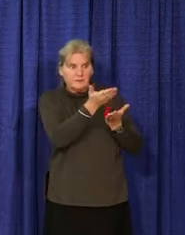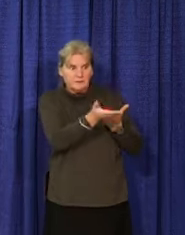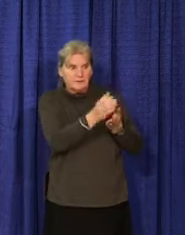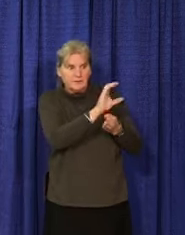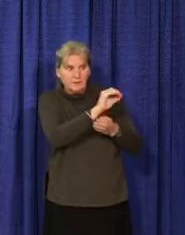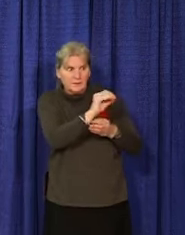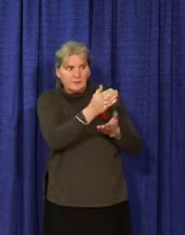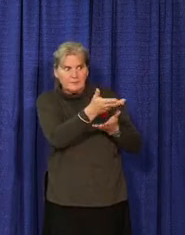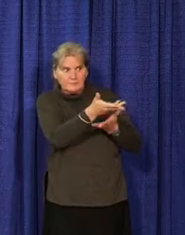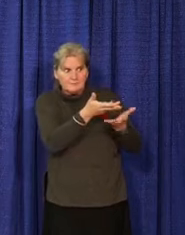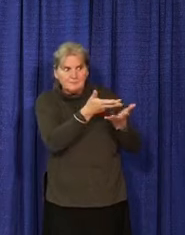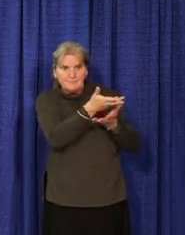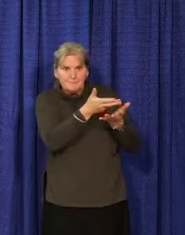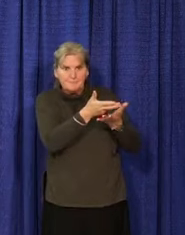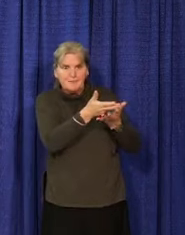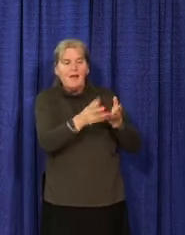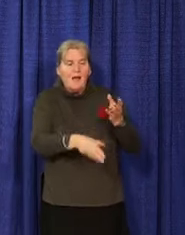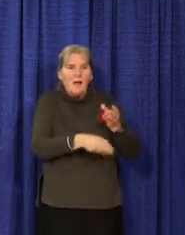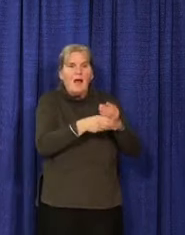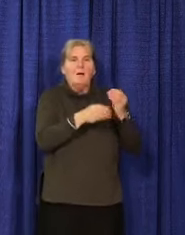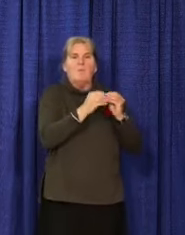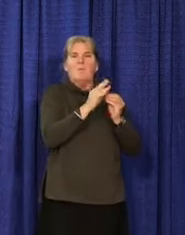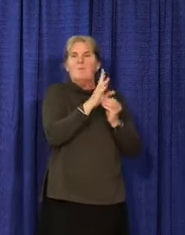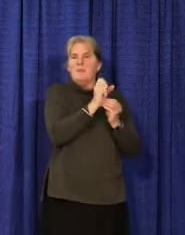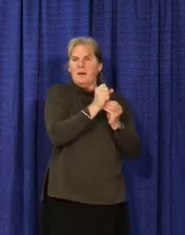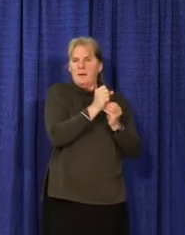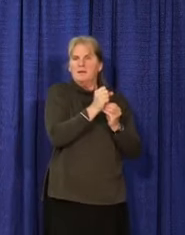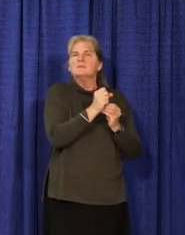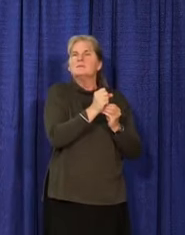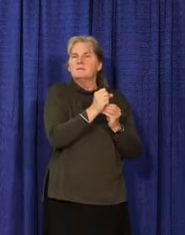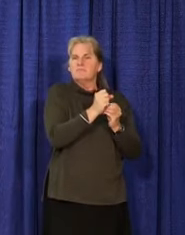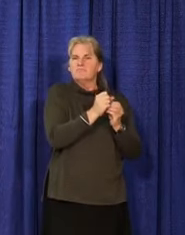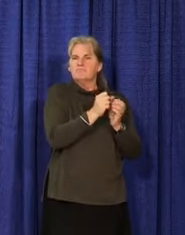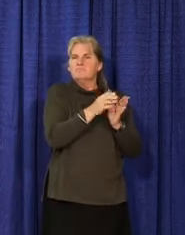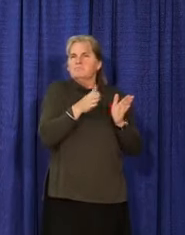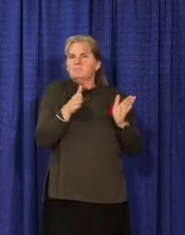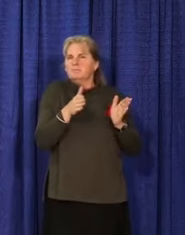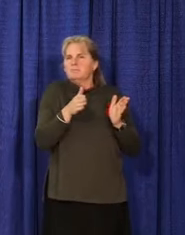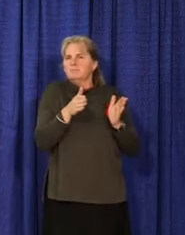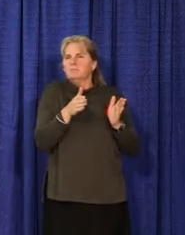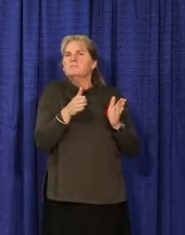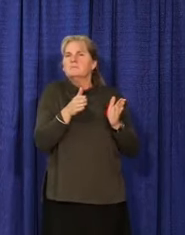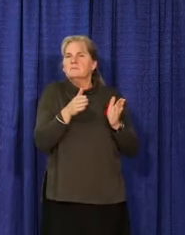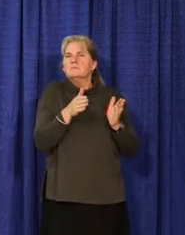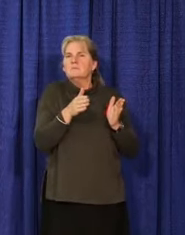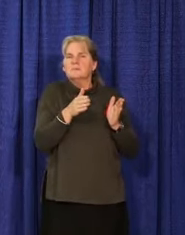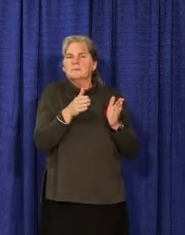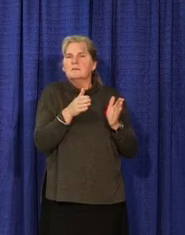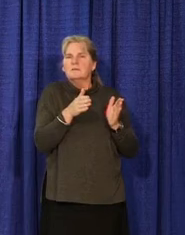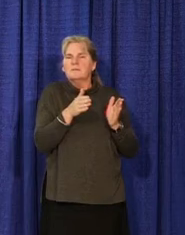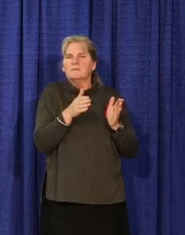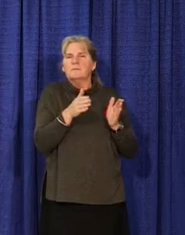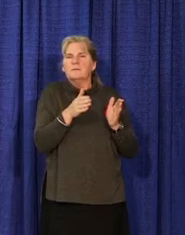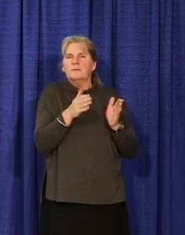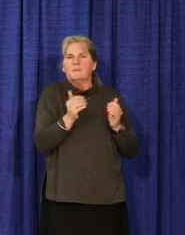service provider to get a few more buses that will help us adjust and provide that service